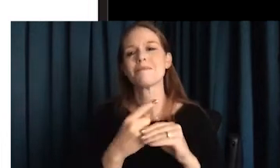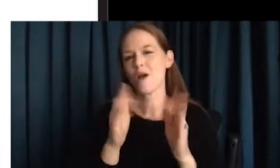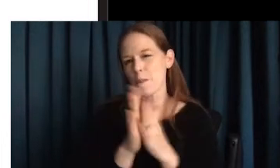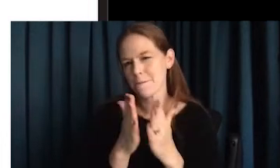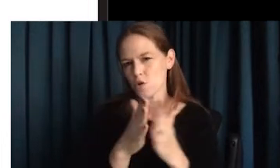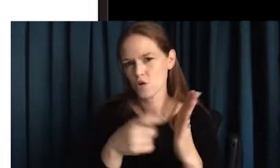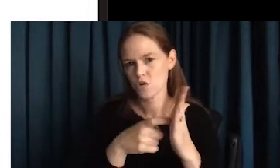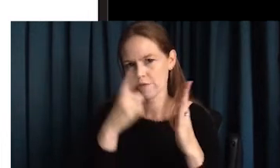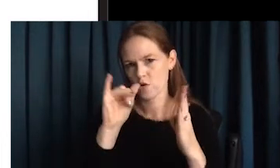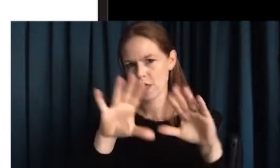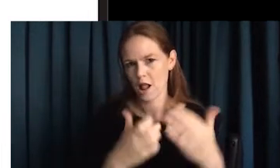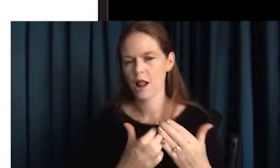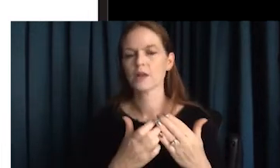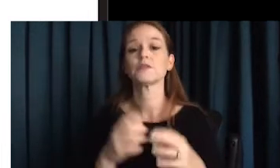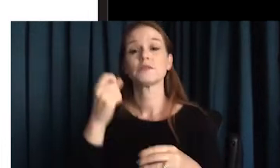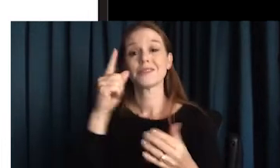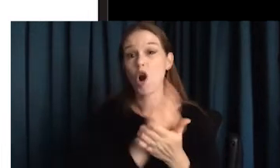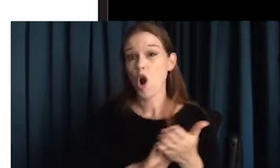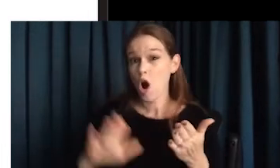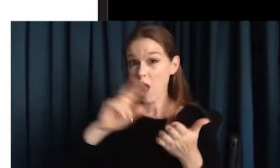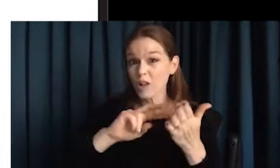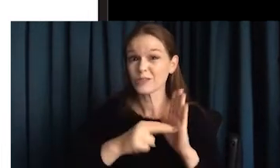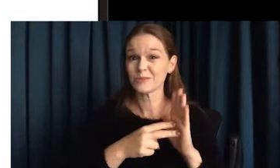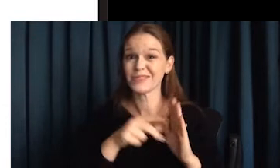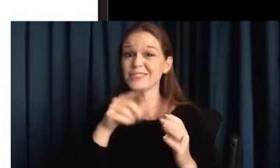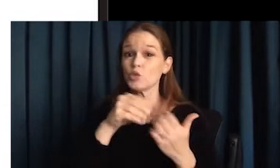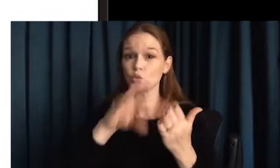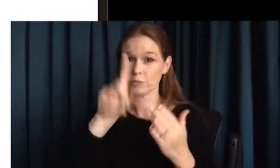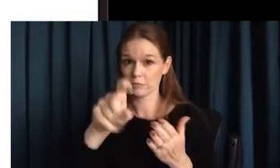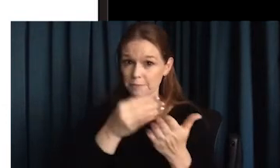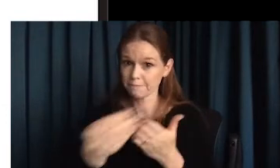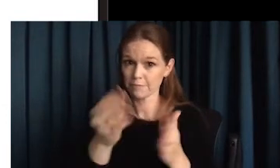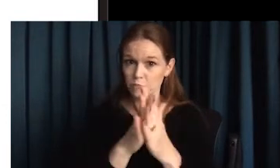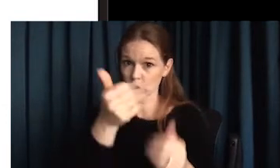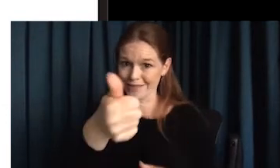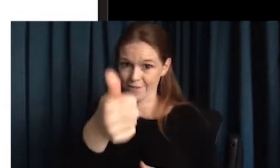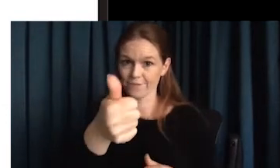In college students are required to purchase their own textbooks so you definitely want to know what the textbook is.